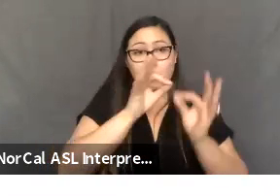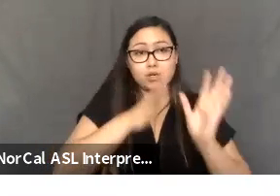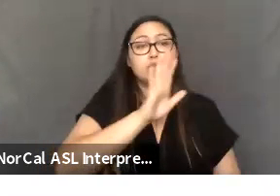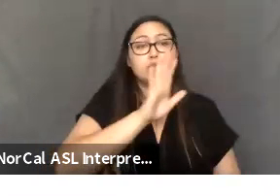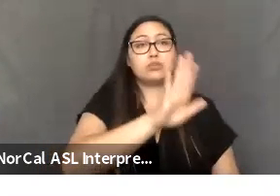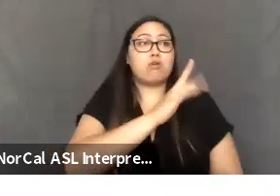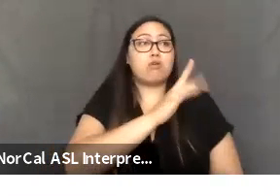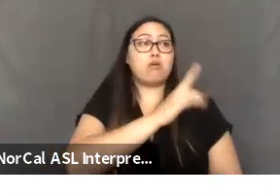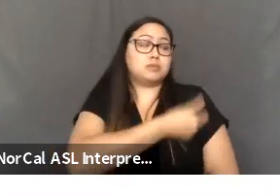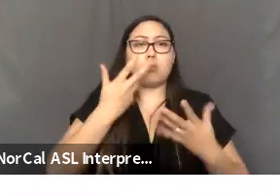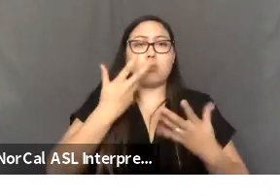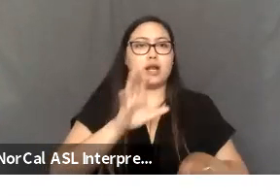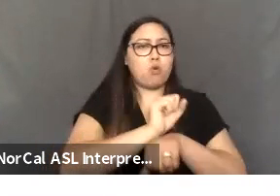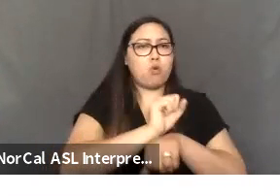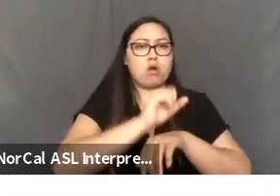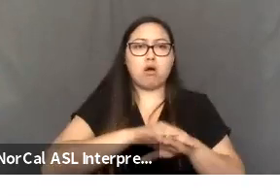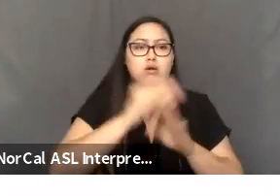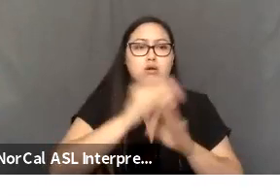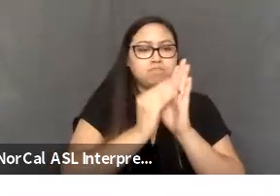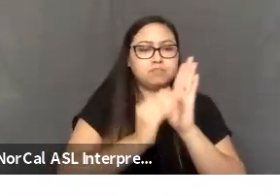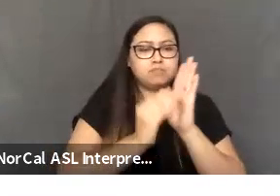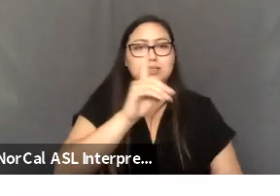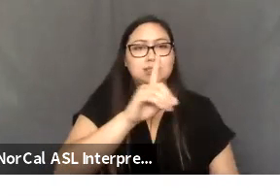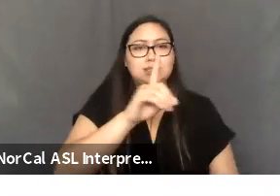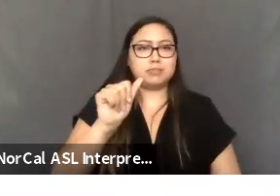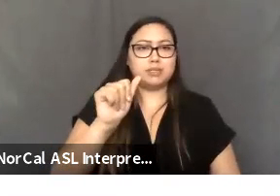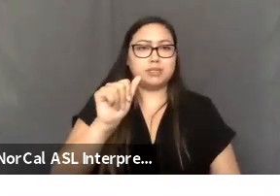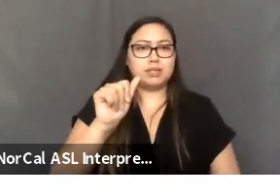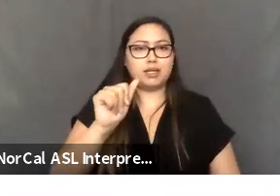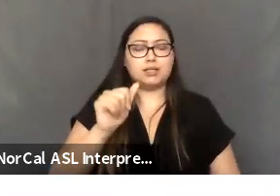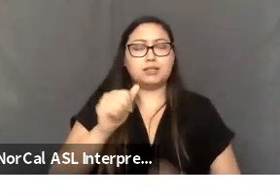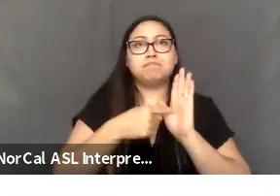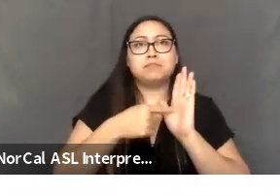documentation of disability status, and they were already hearing from patients that this was really